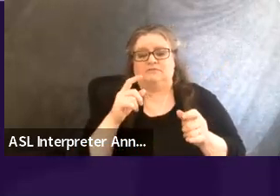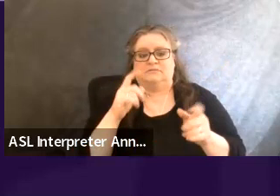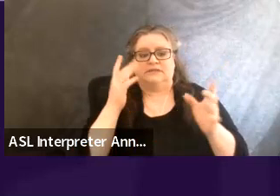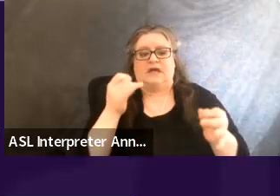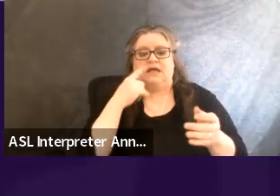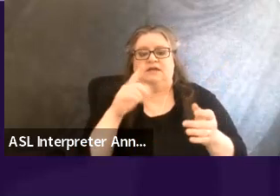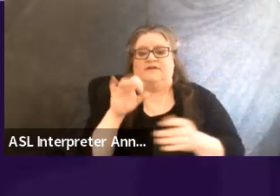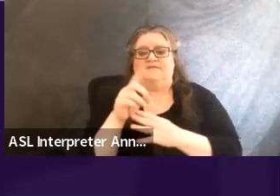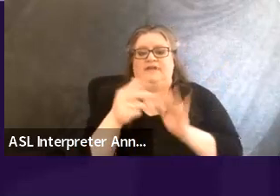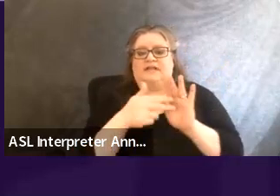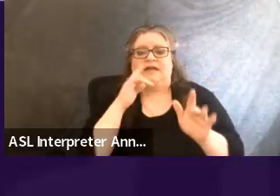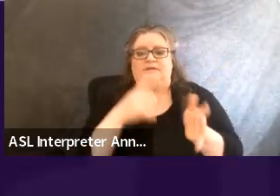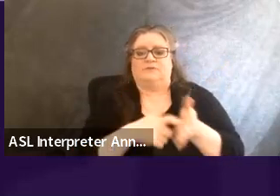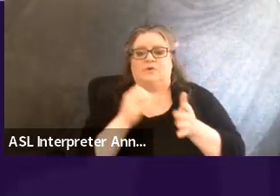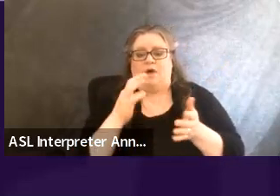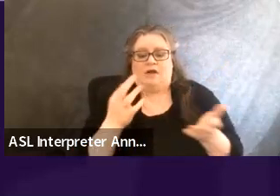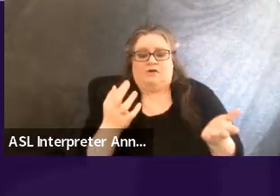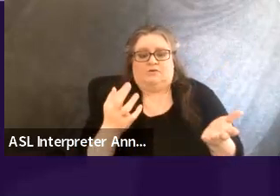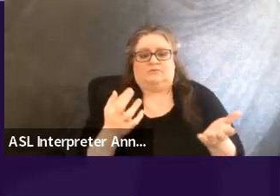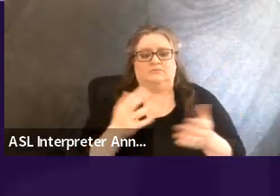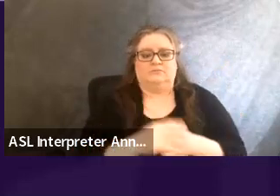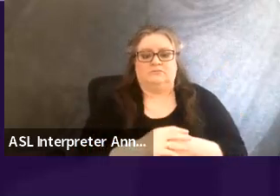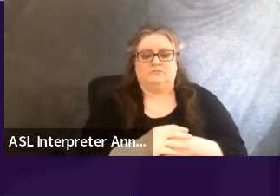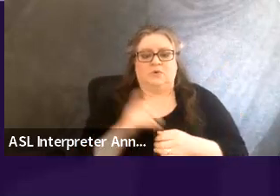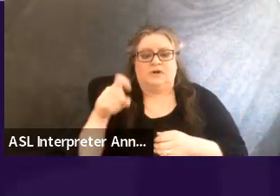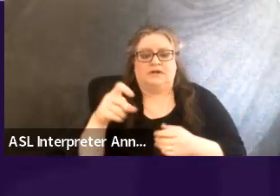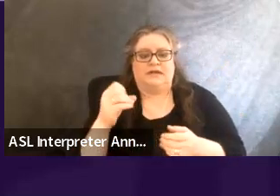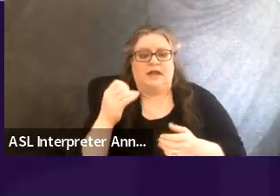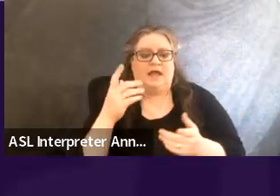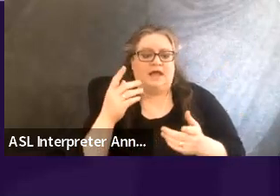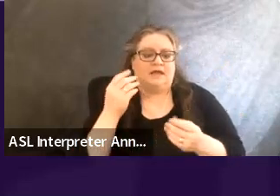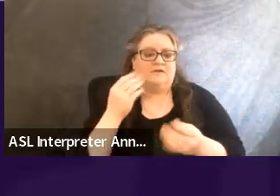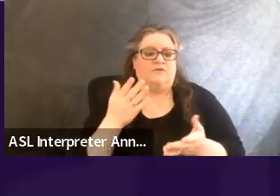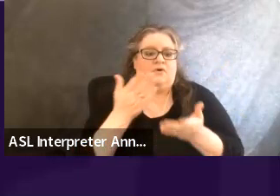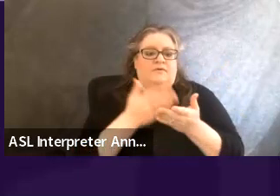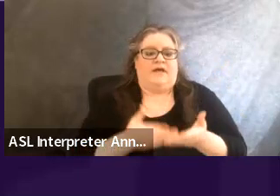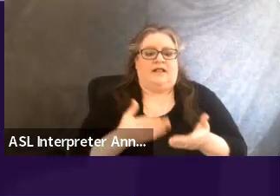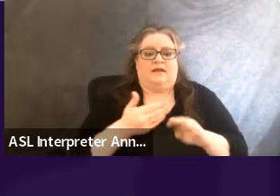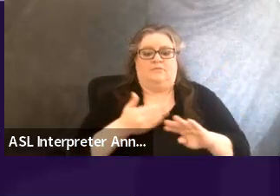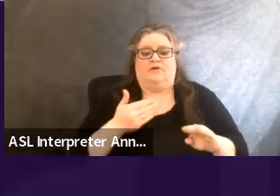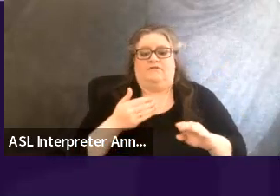And as best practice, implement form validation even before the user submits it.